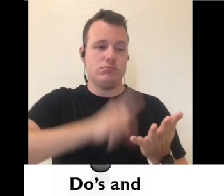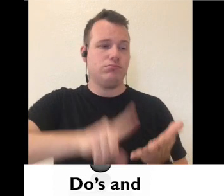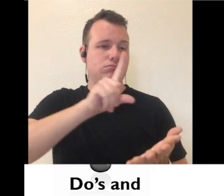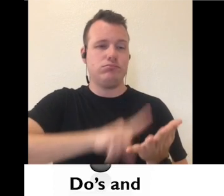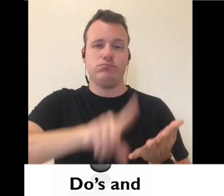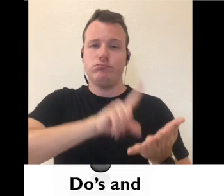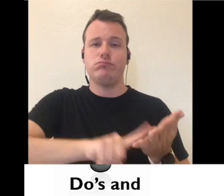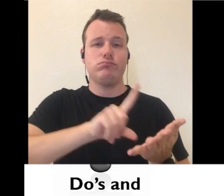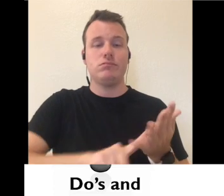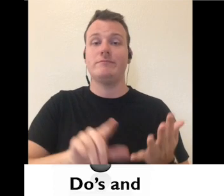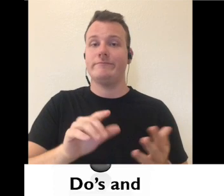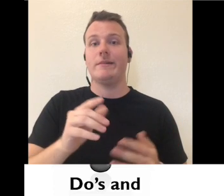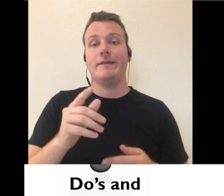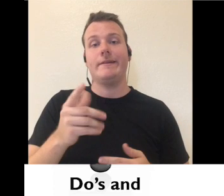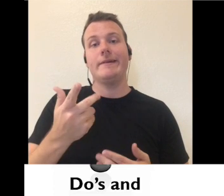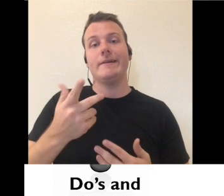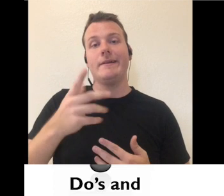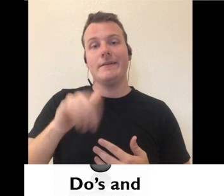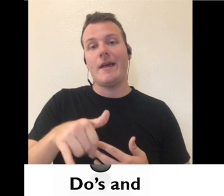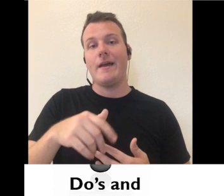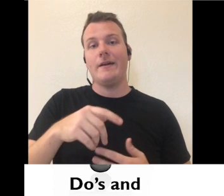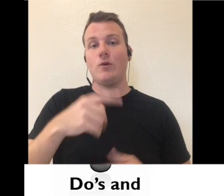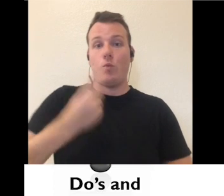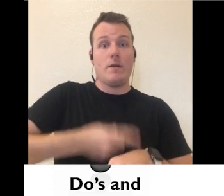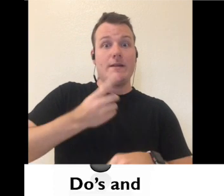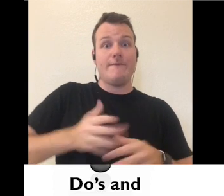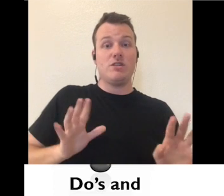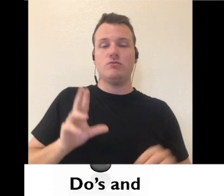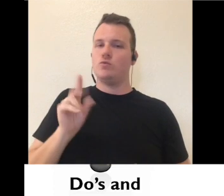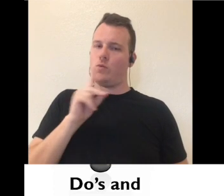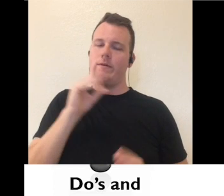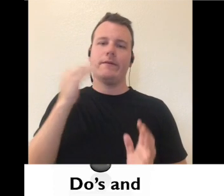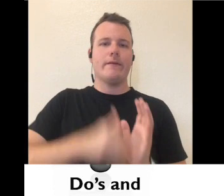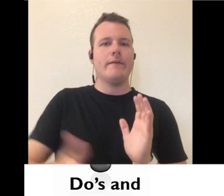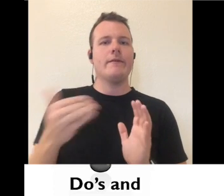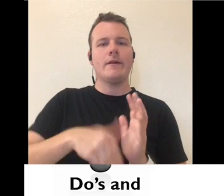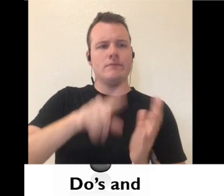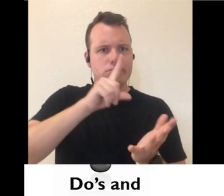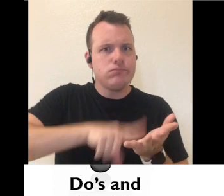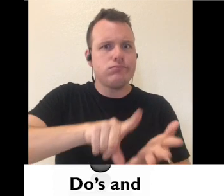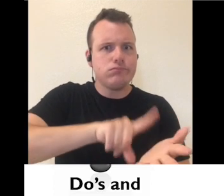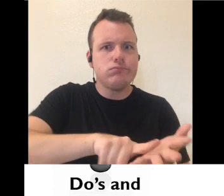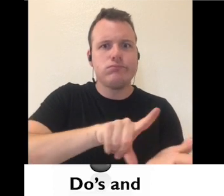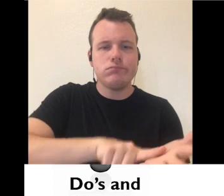project. Again that's another lecture as to how you go about doing that, but- but